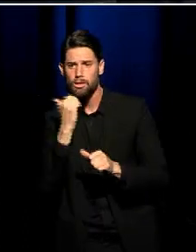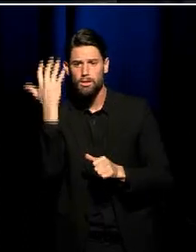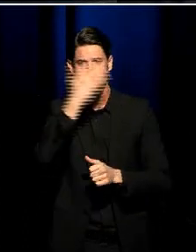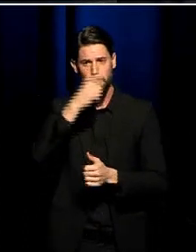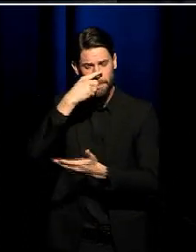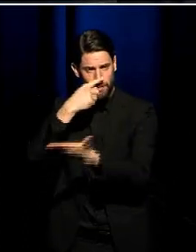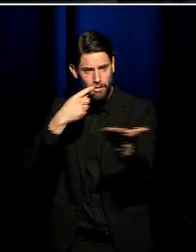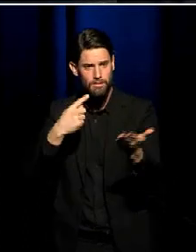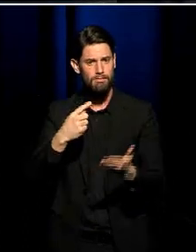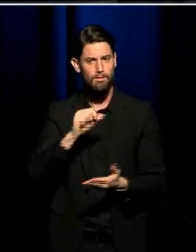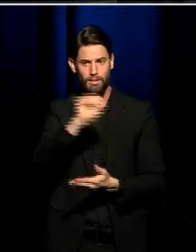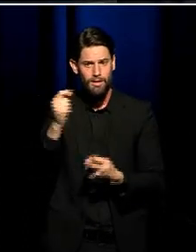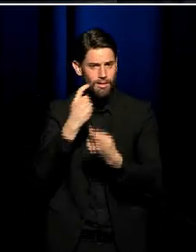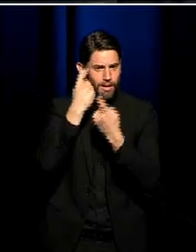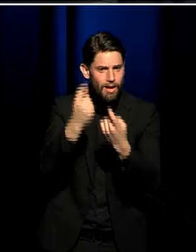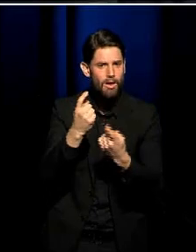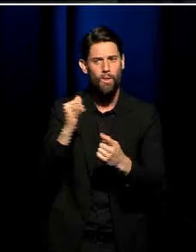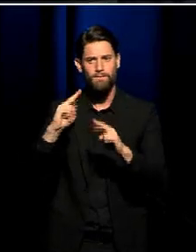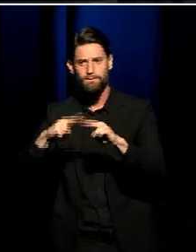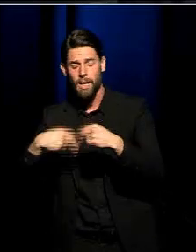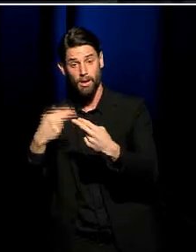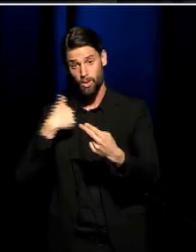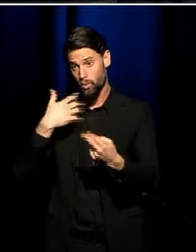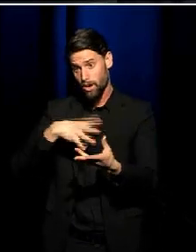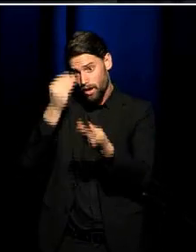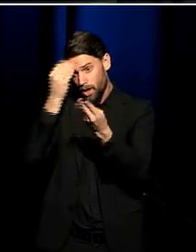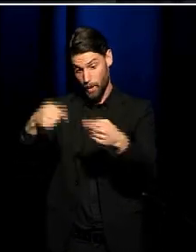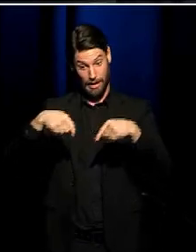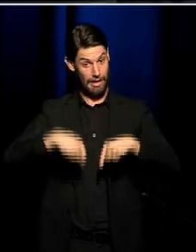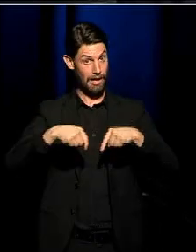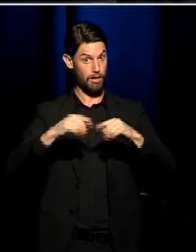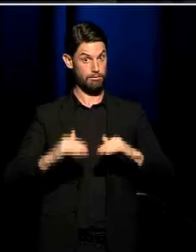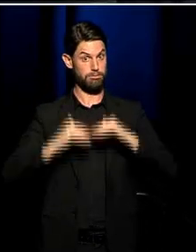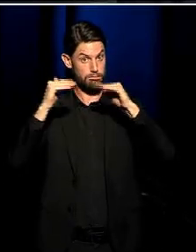Royal Commission, with all of its powers and protections, is a safe place for you